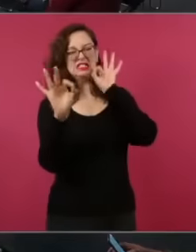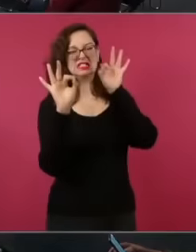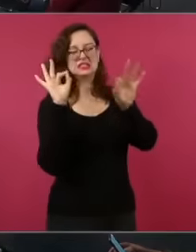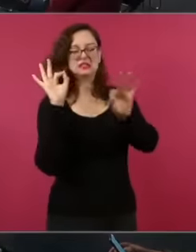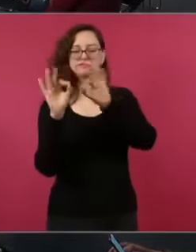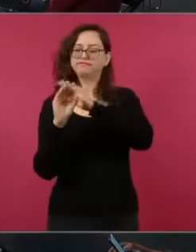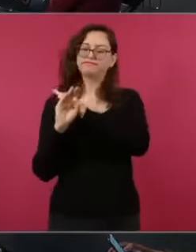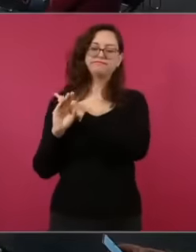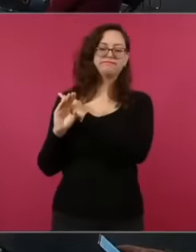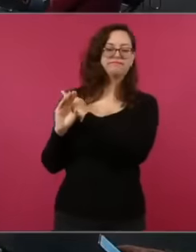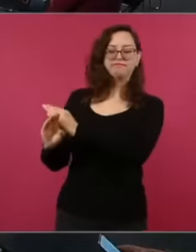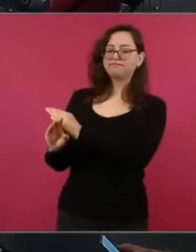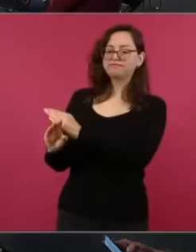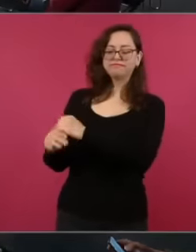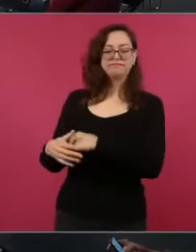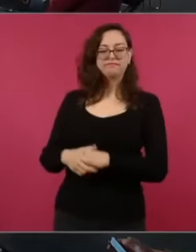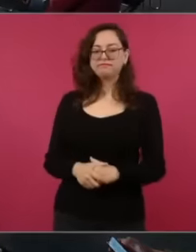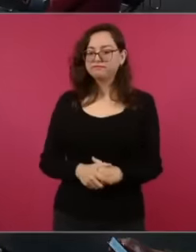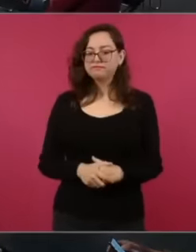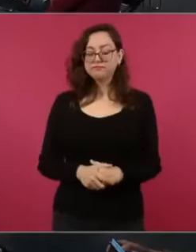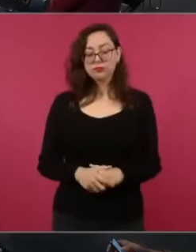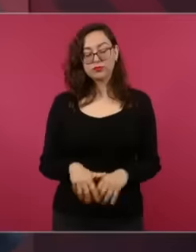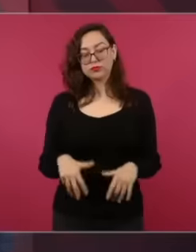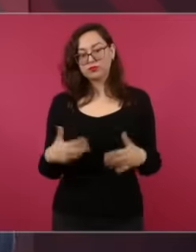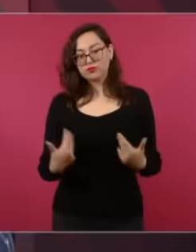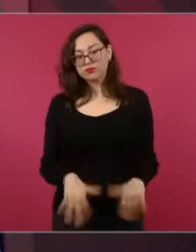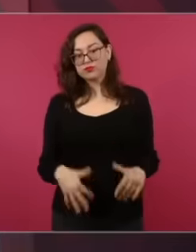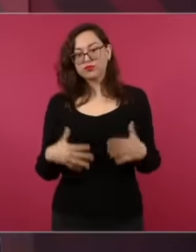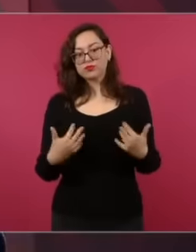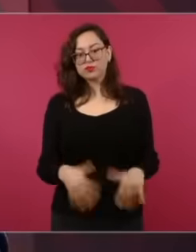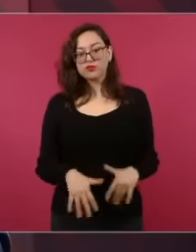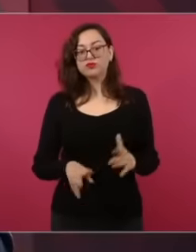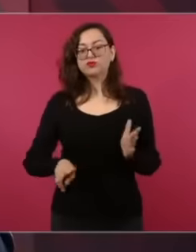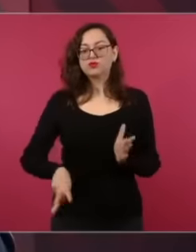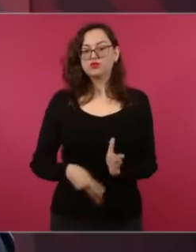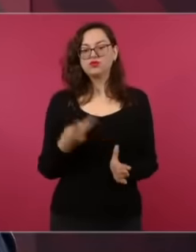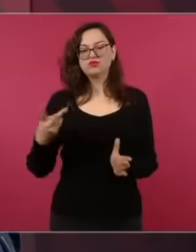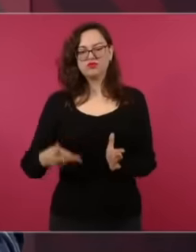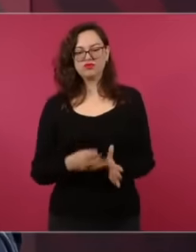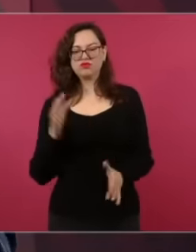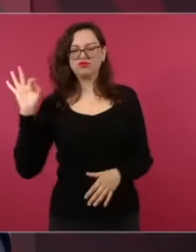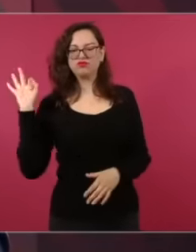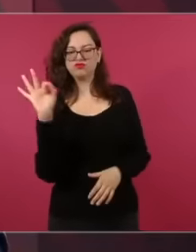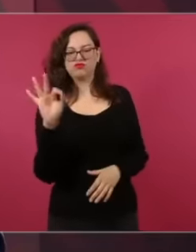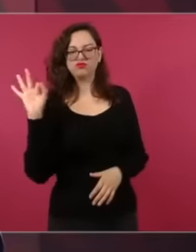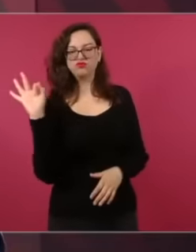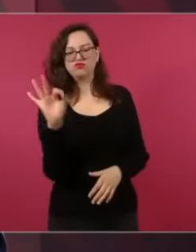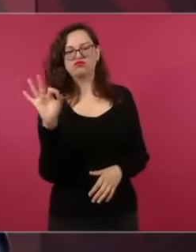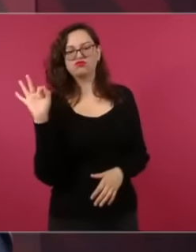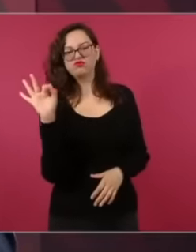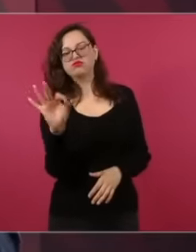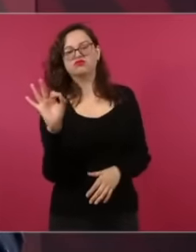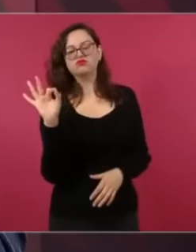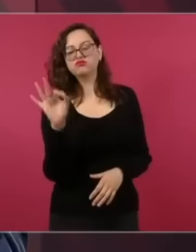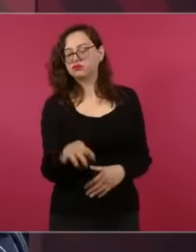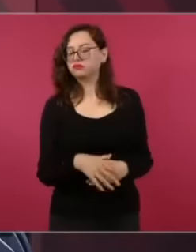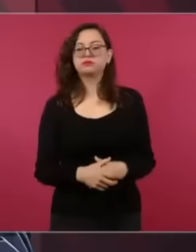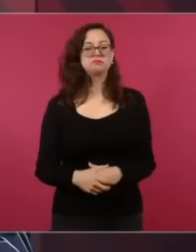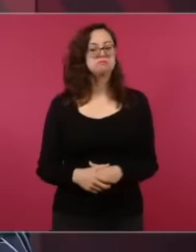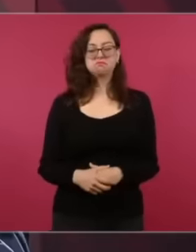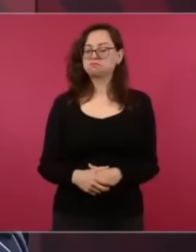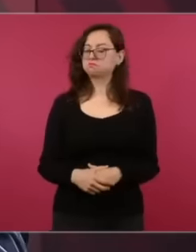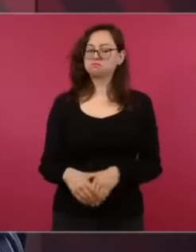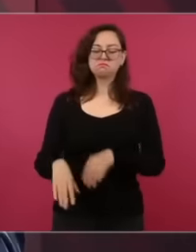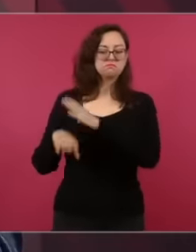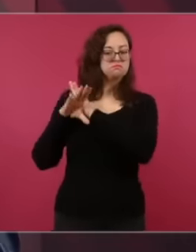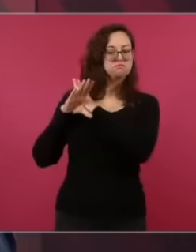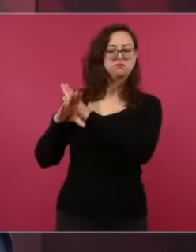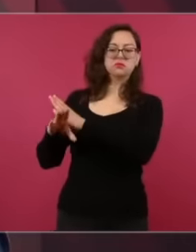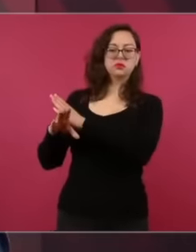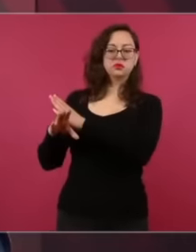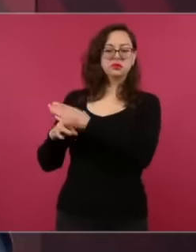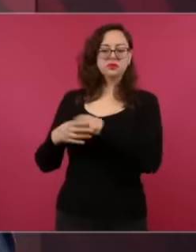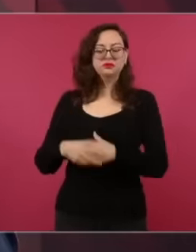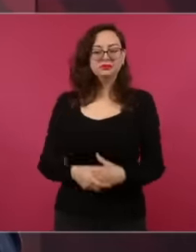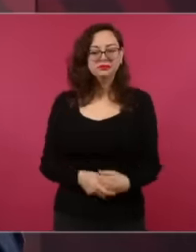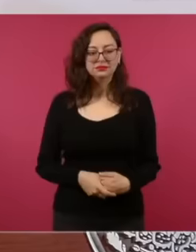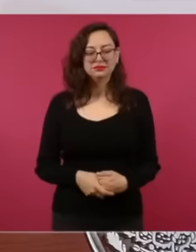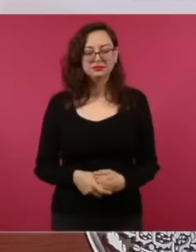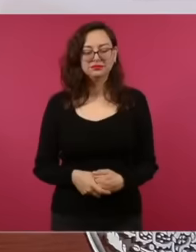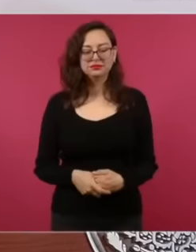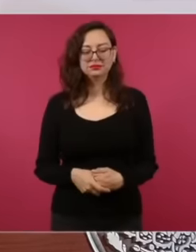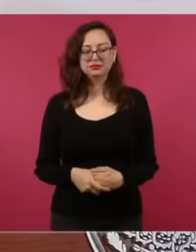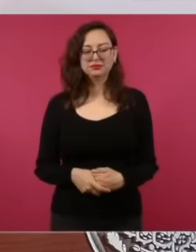to tempt me